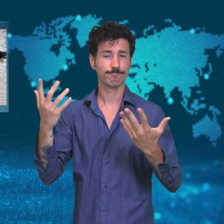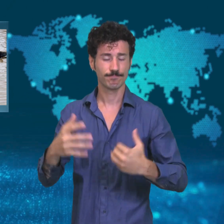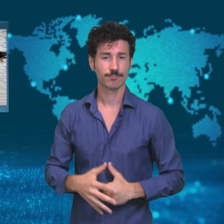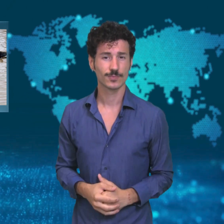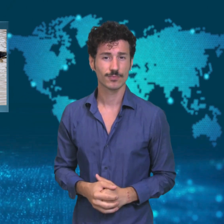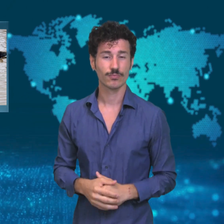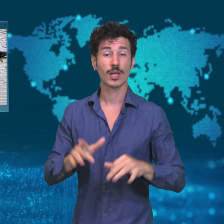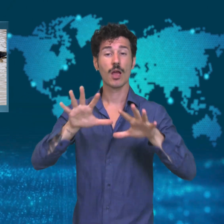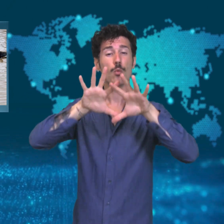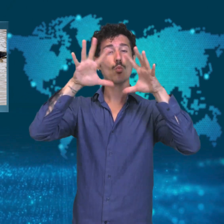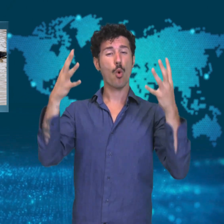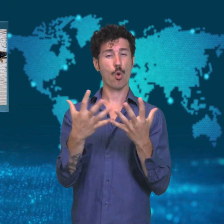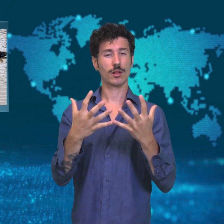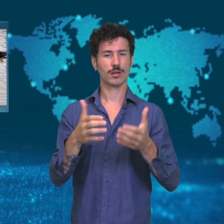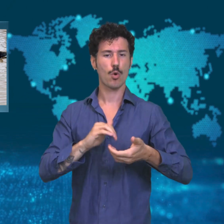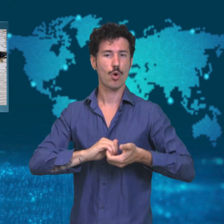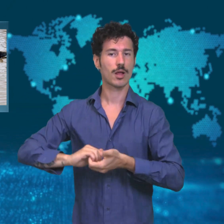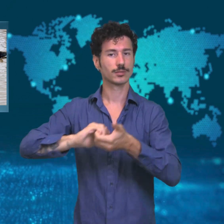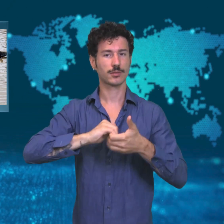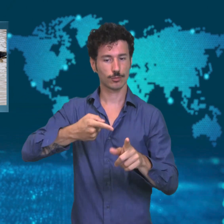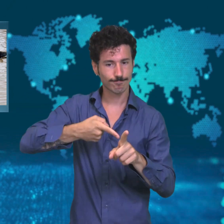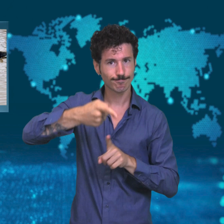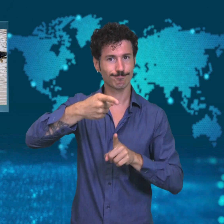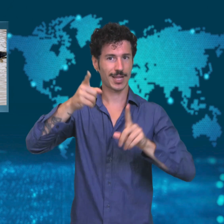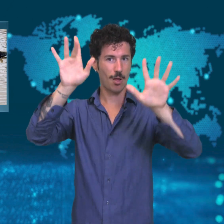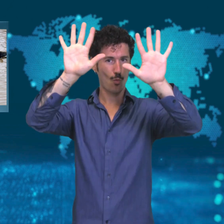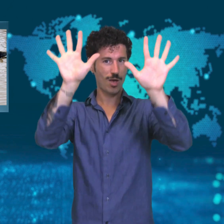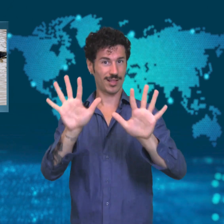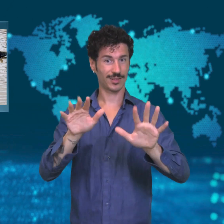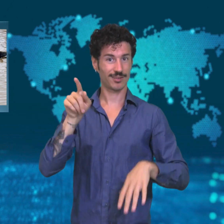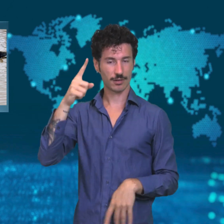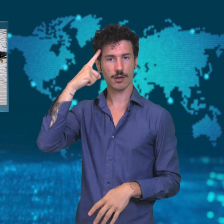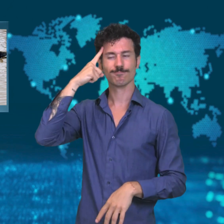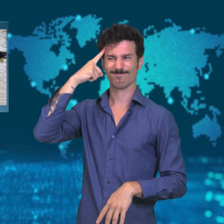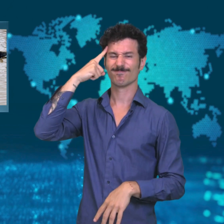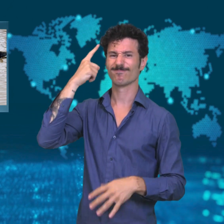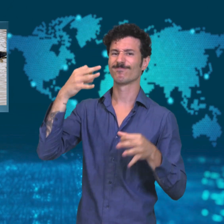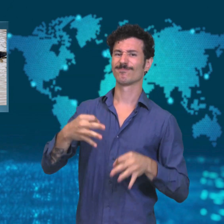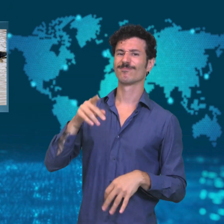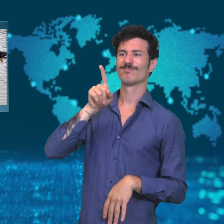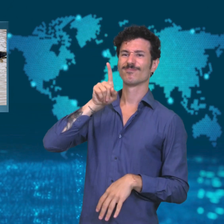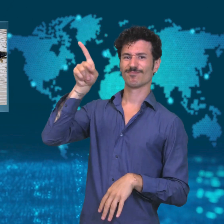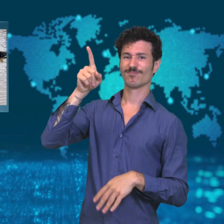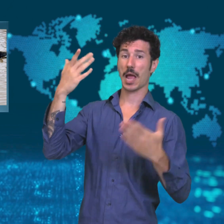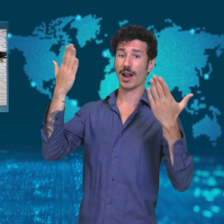The World Meteorological Organization believes that